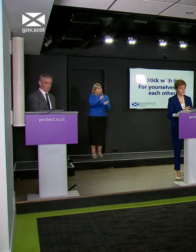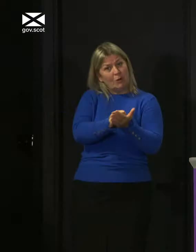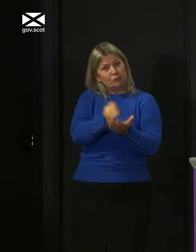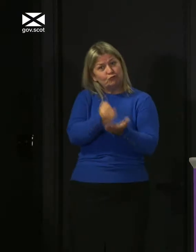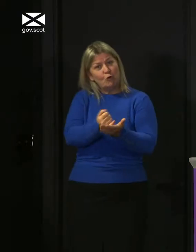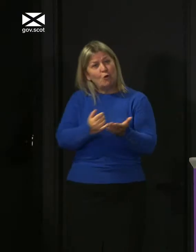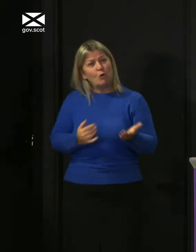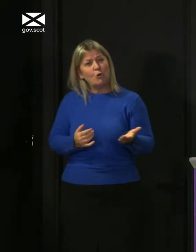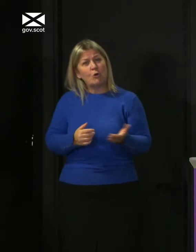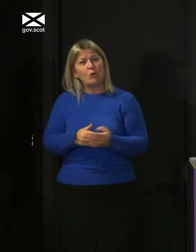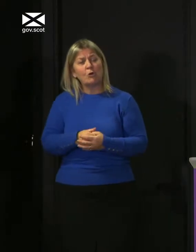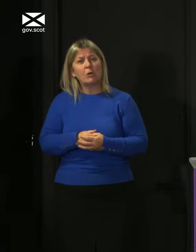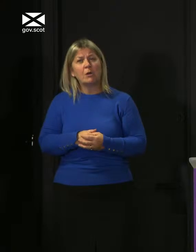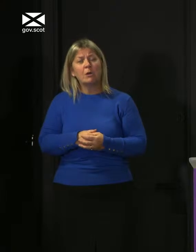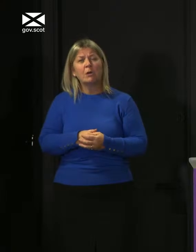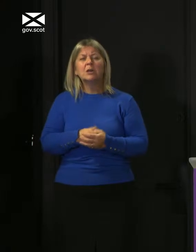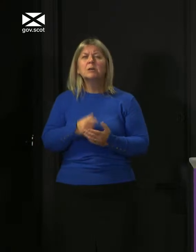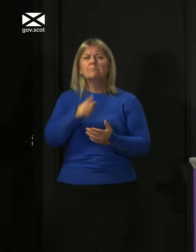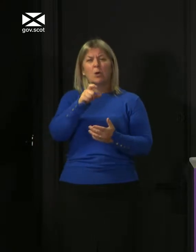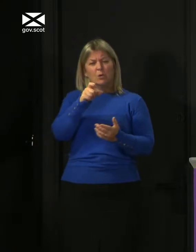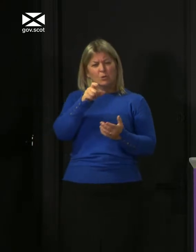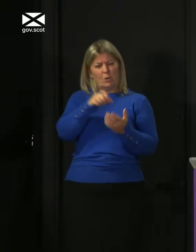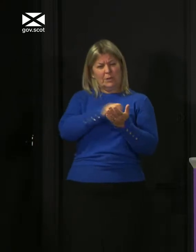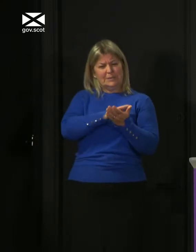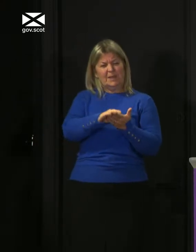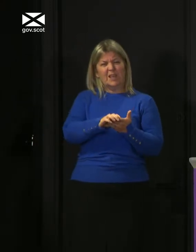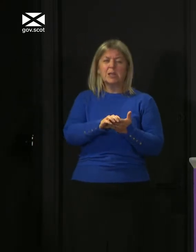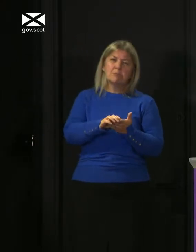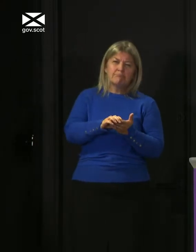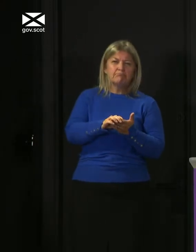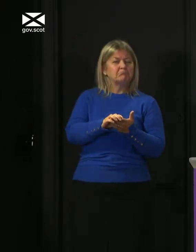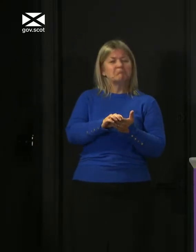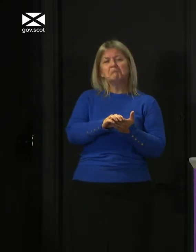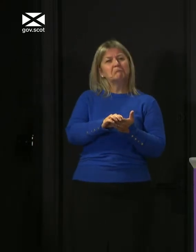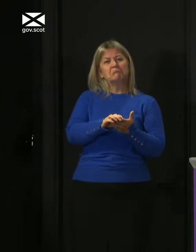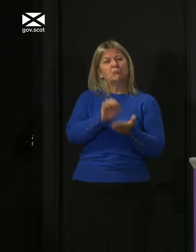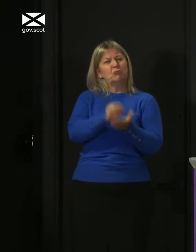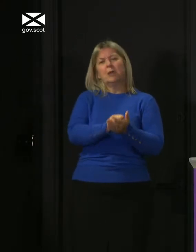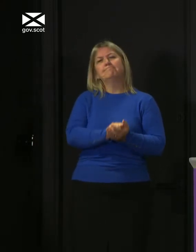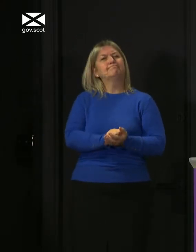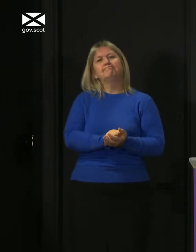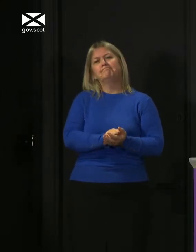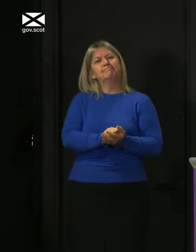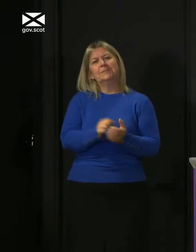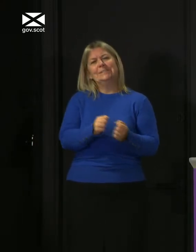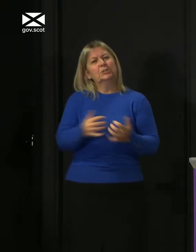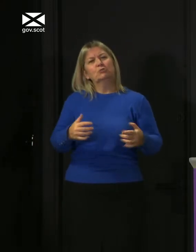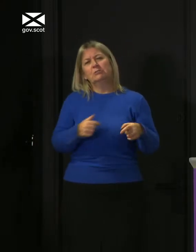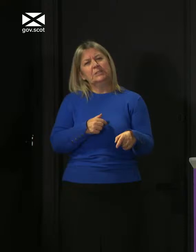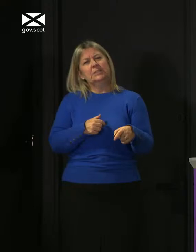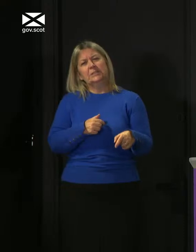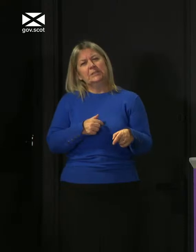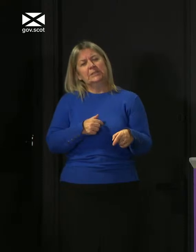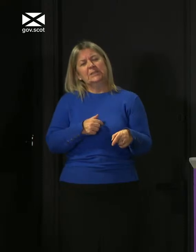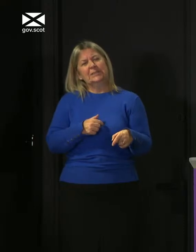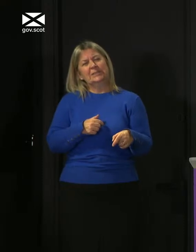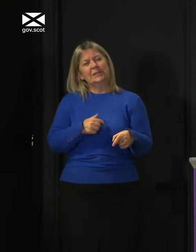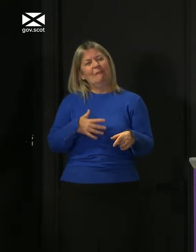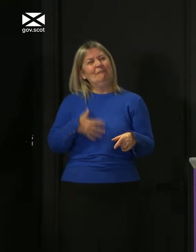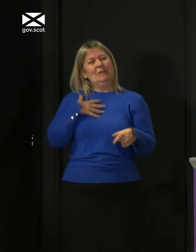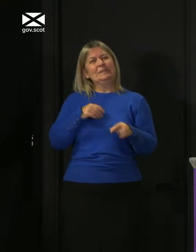I don't think he is right and I don't necessarily think that is a fair way of expressing things